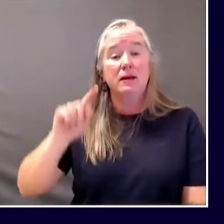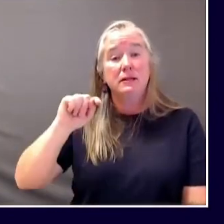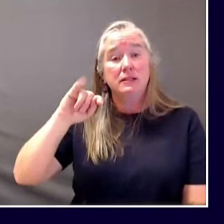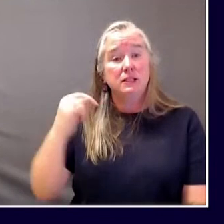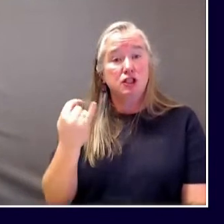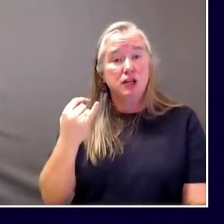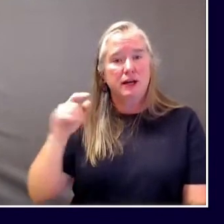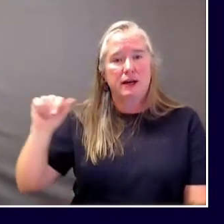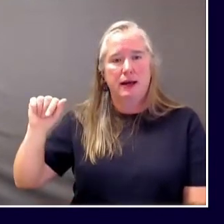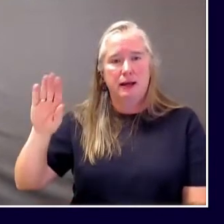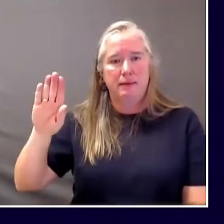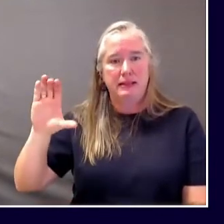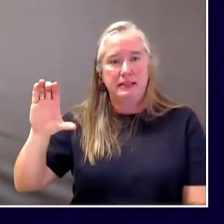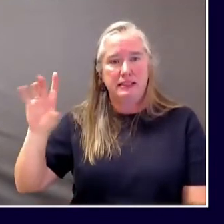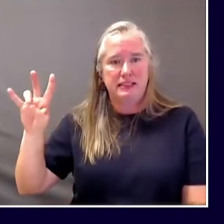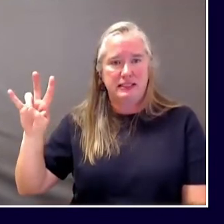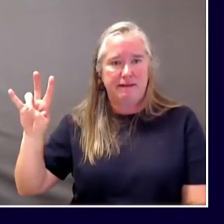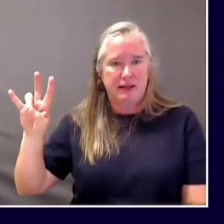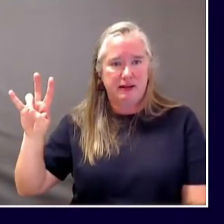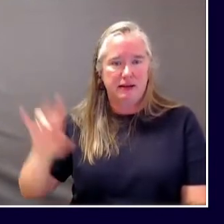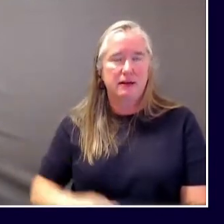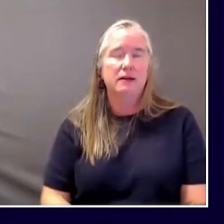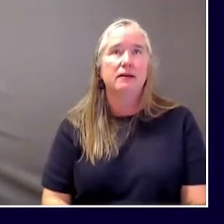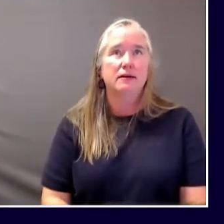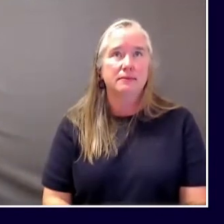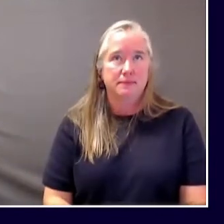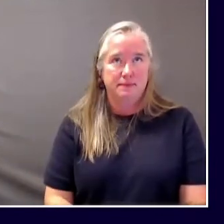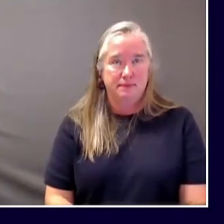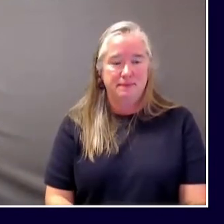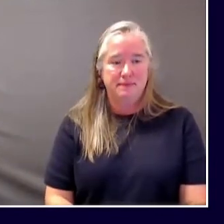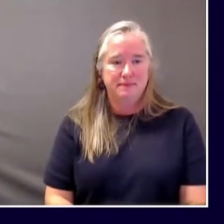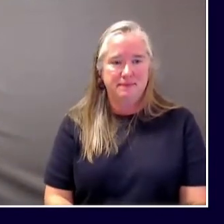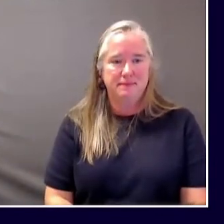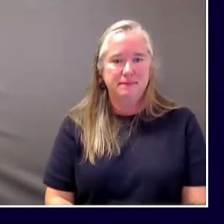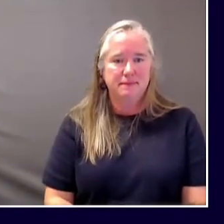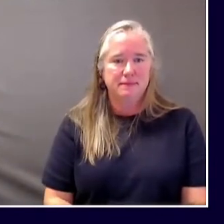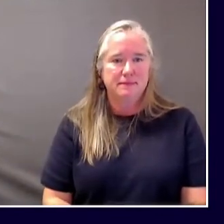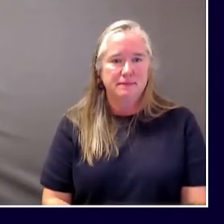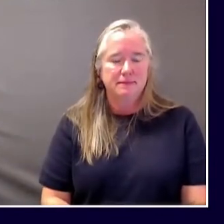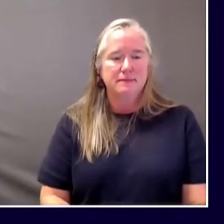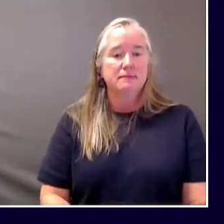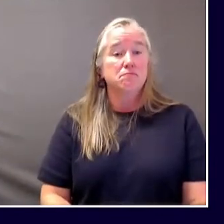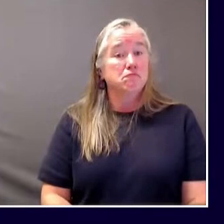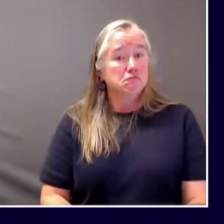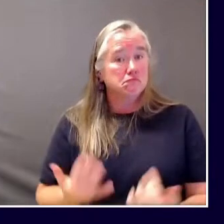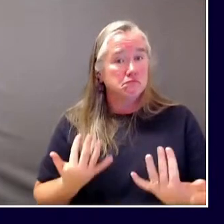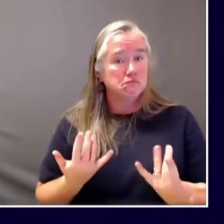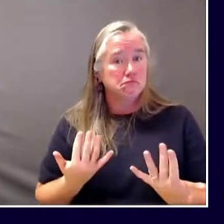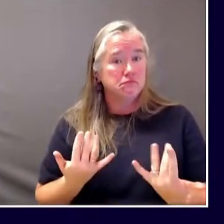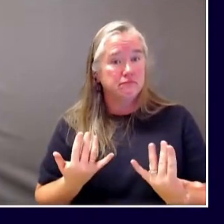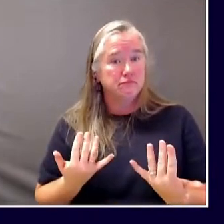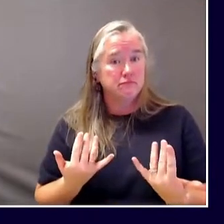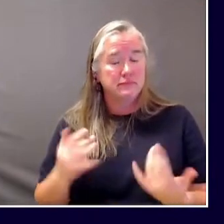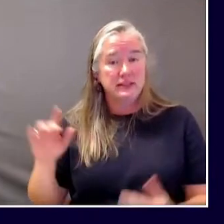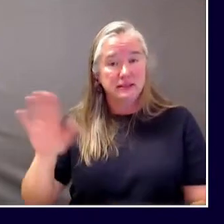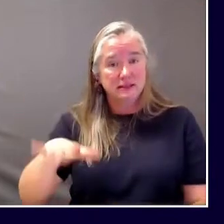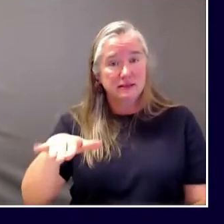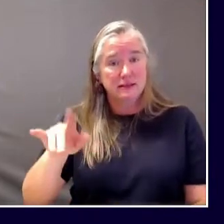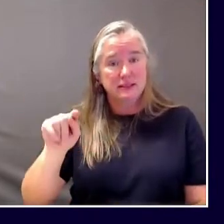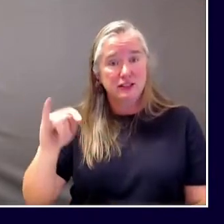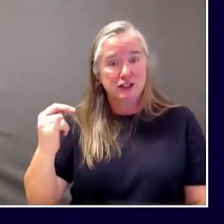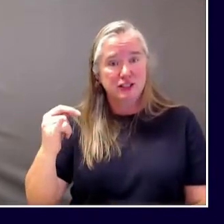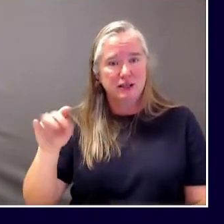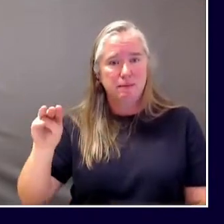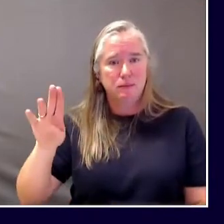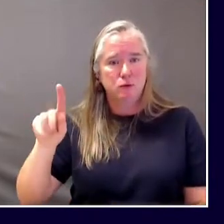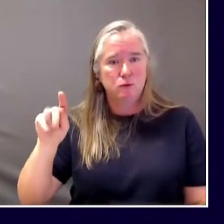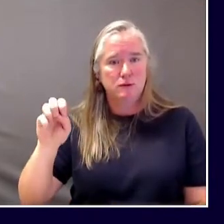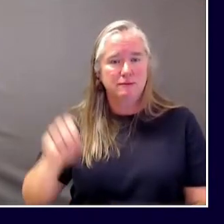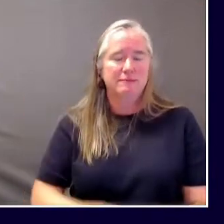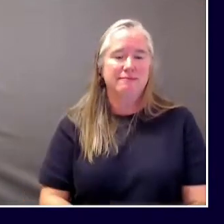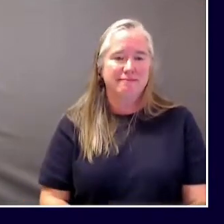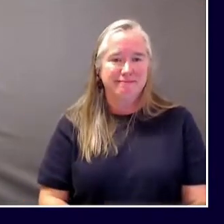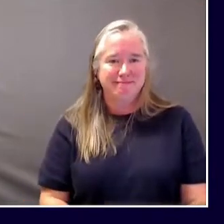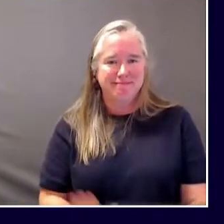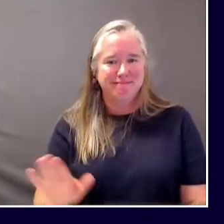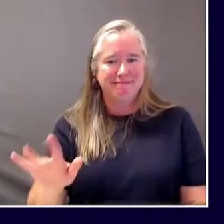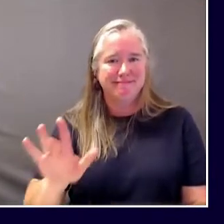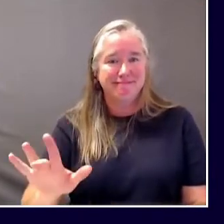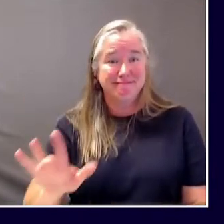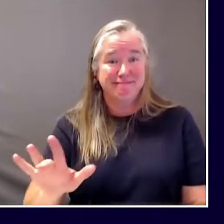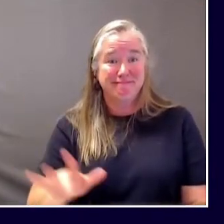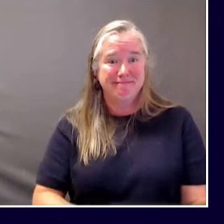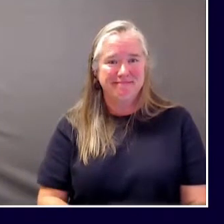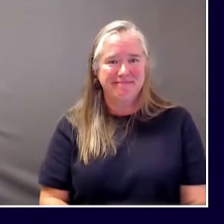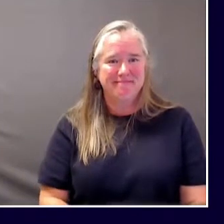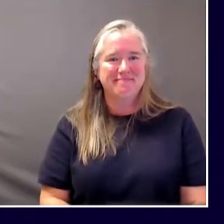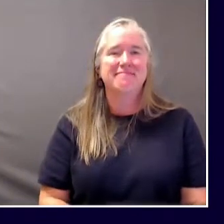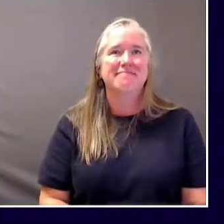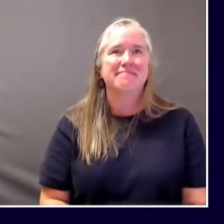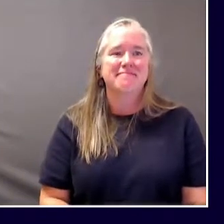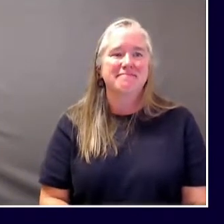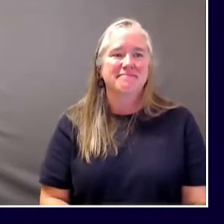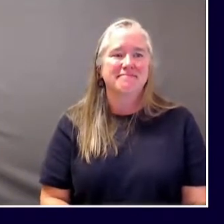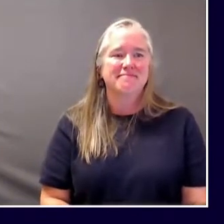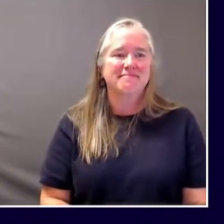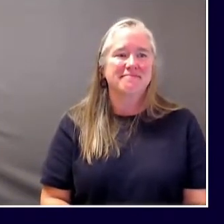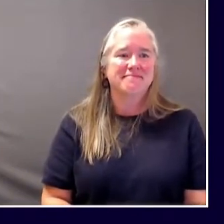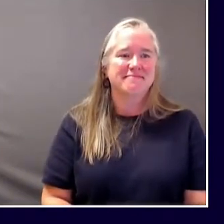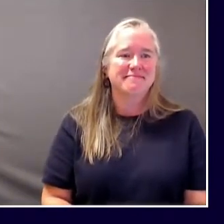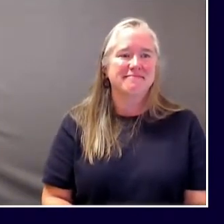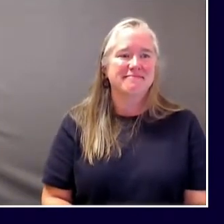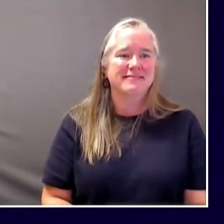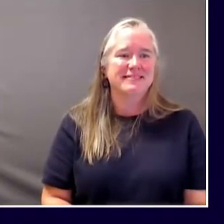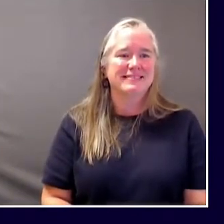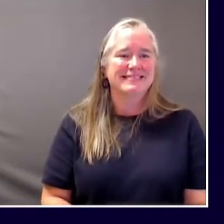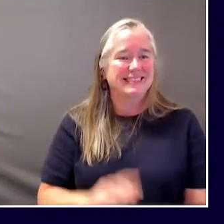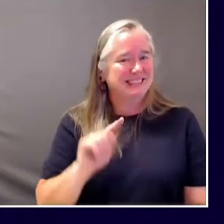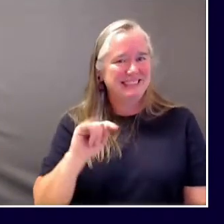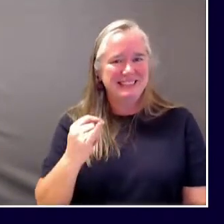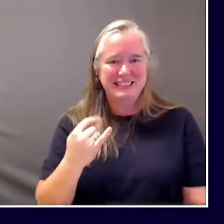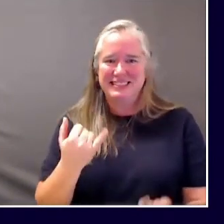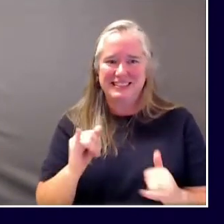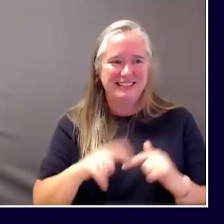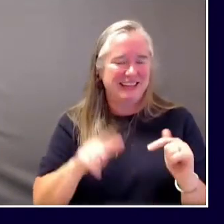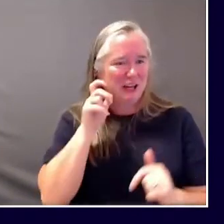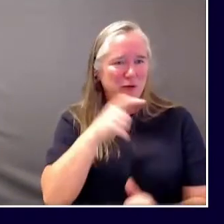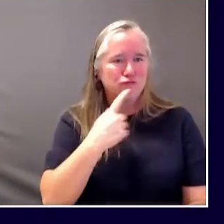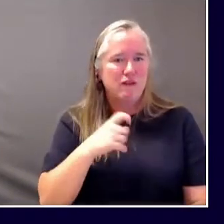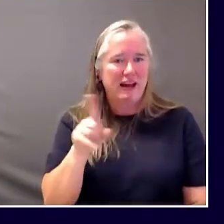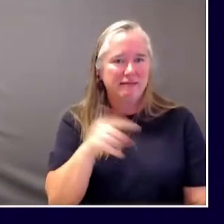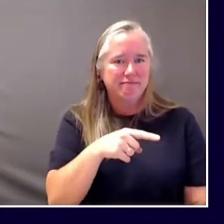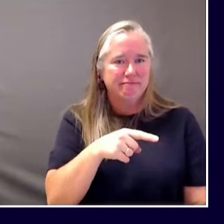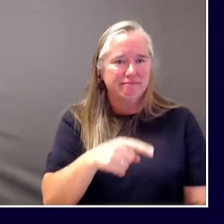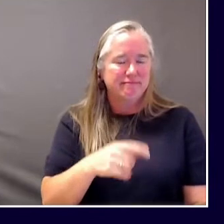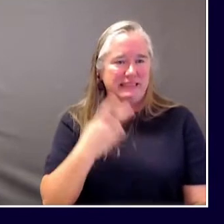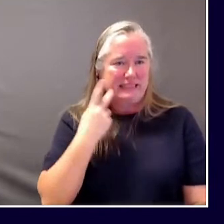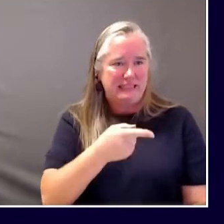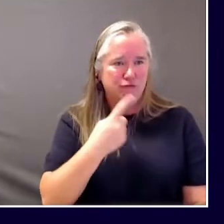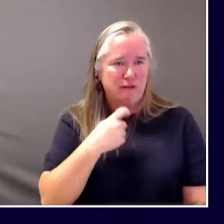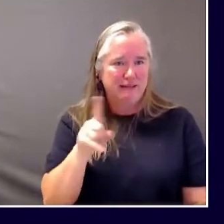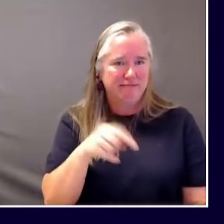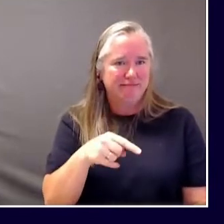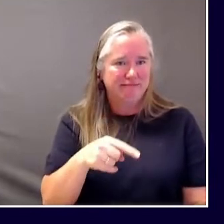ABC seven